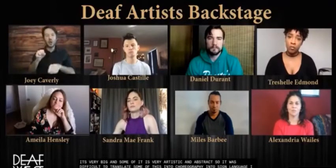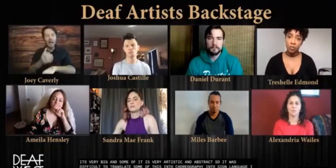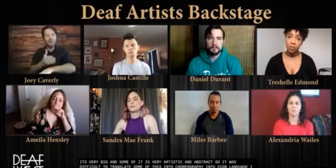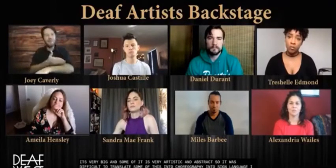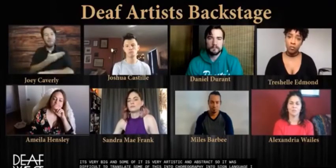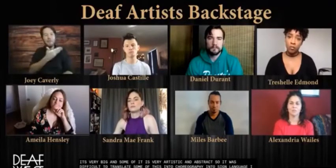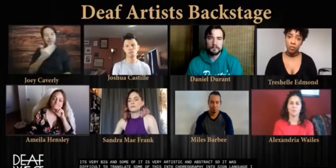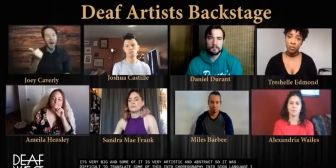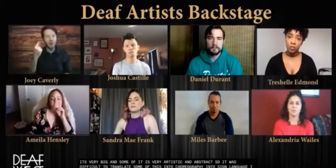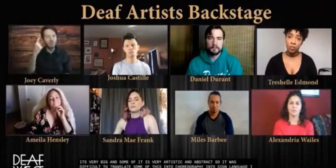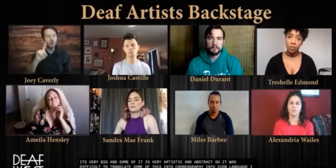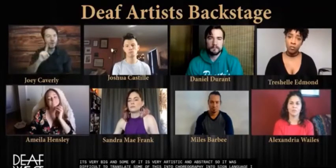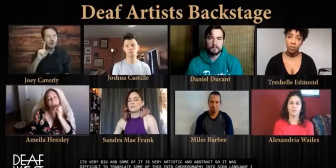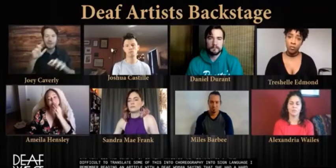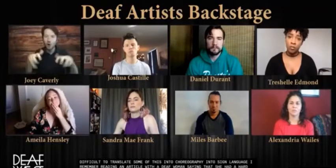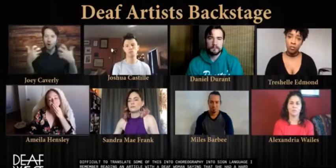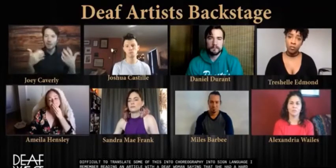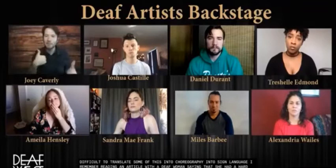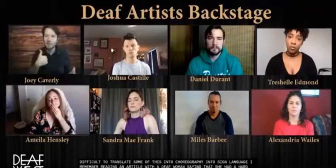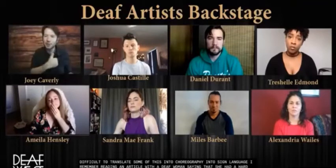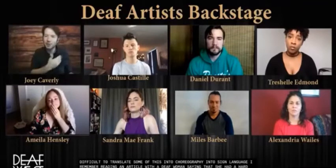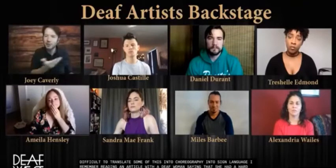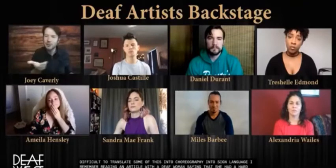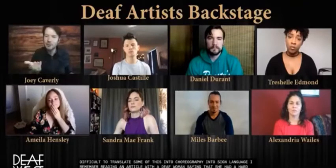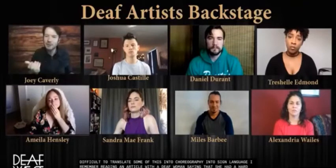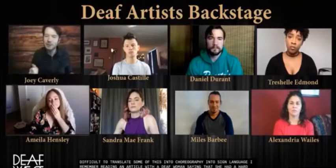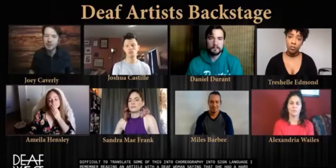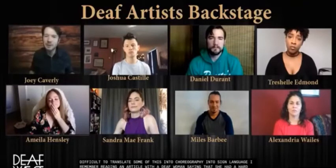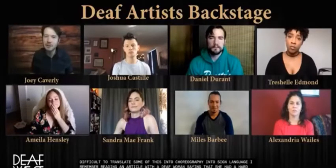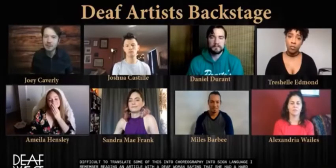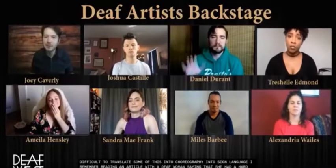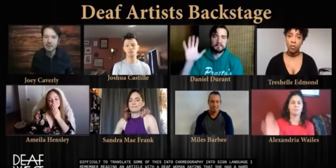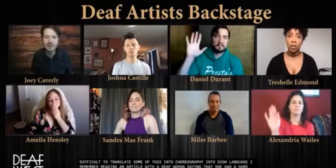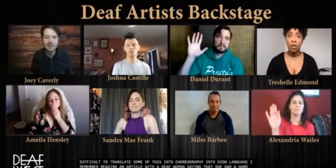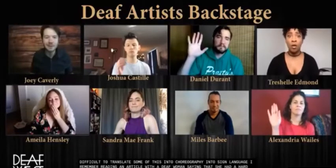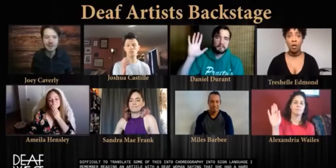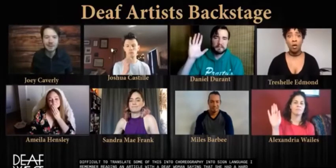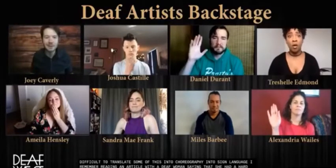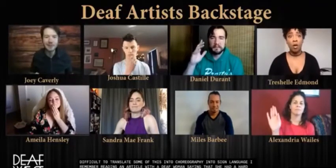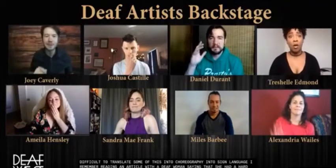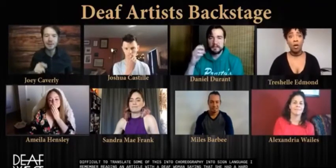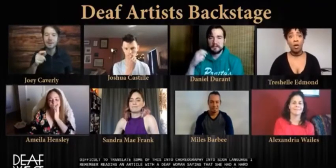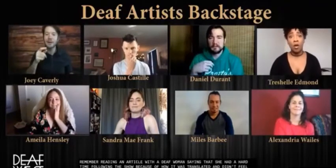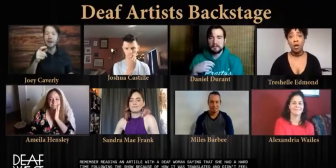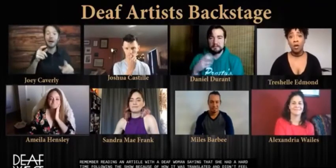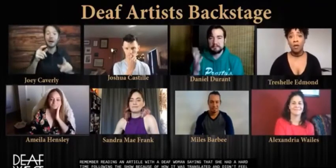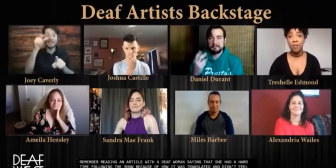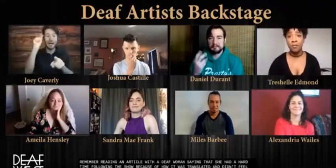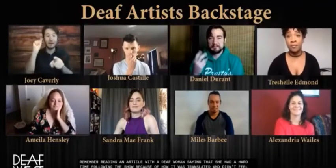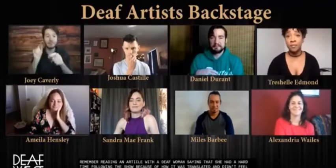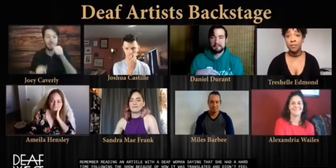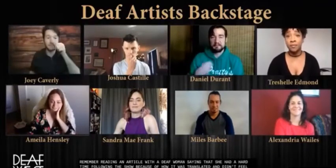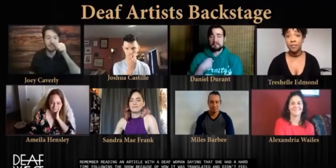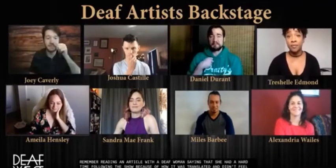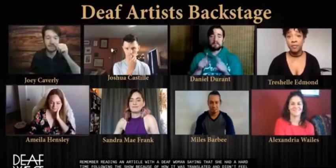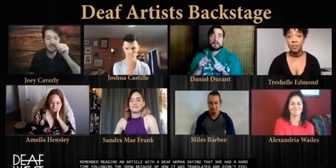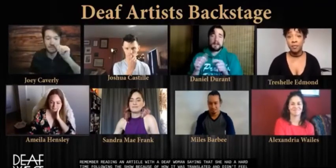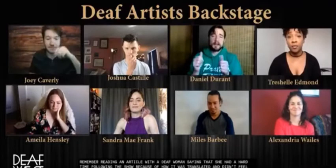Are there any things you wish you would have done differently? Or anything you would have changed to make the experience better for audience members? Daniel.